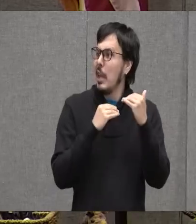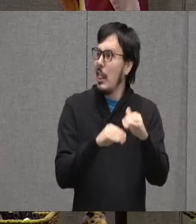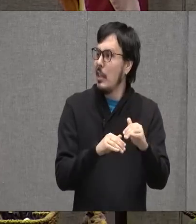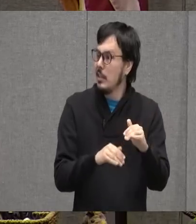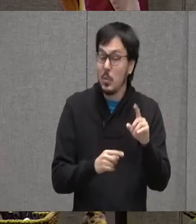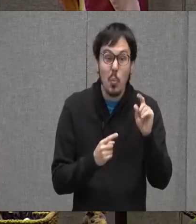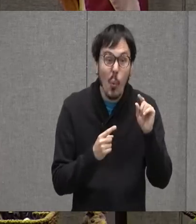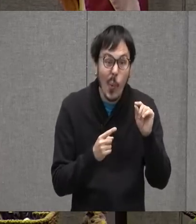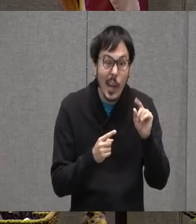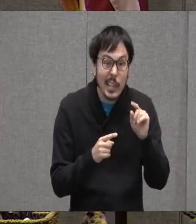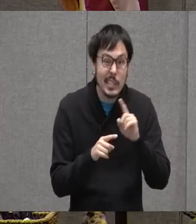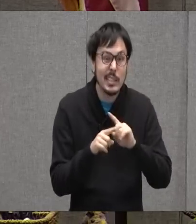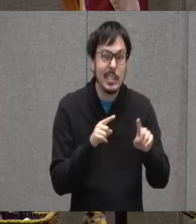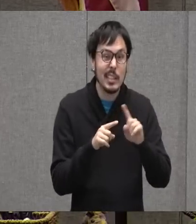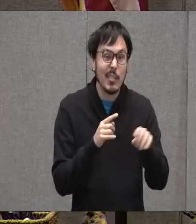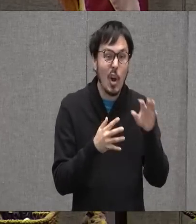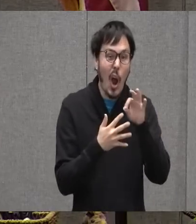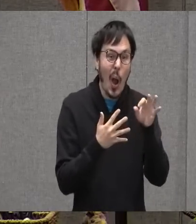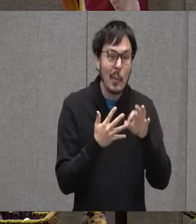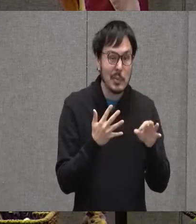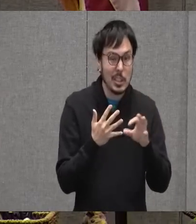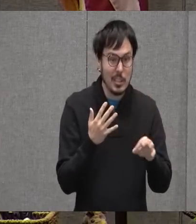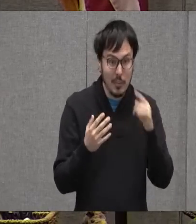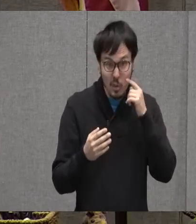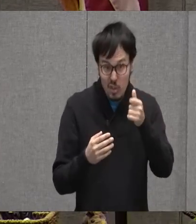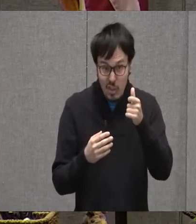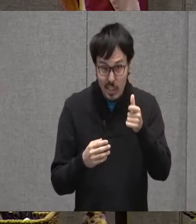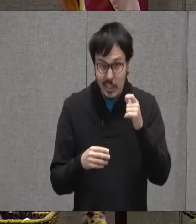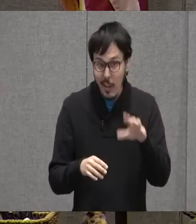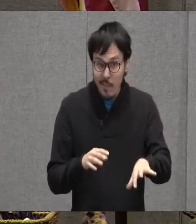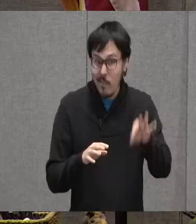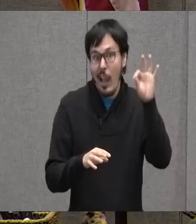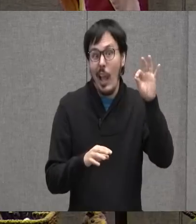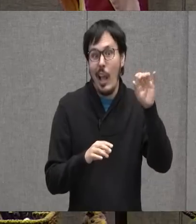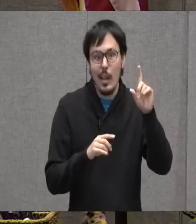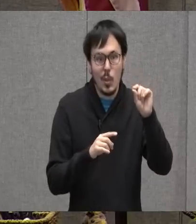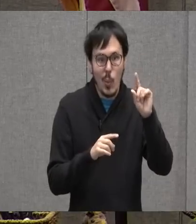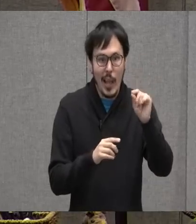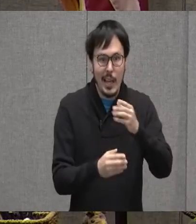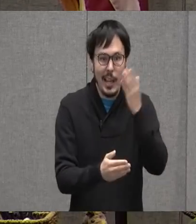that you could find to that answer. Keep practicing at home and don't forget,